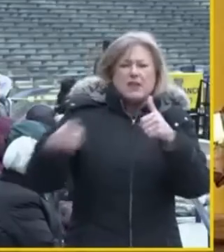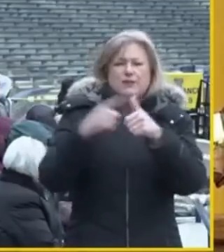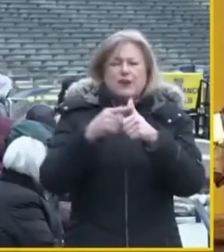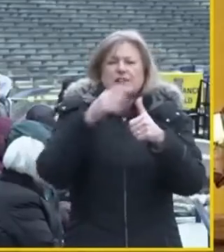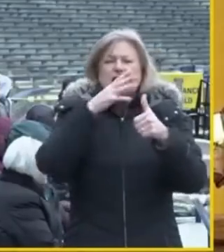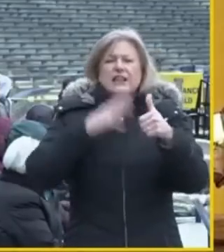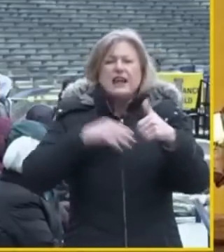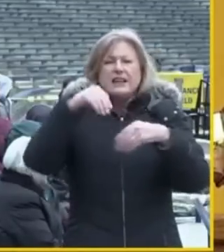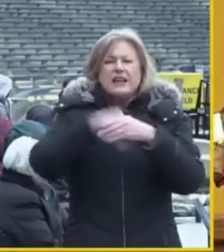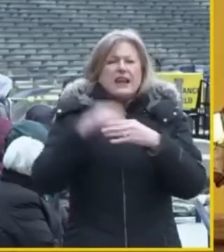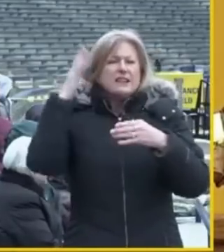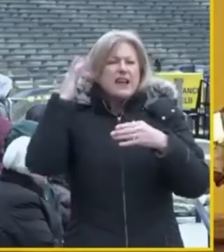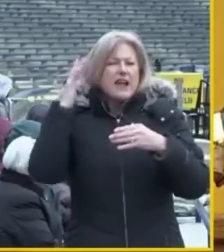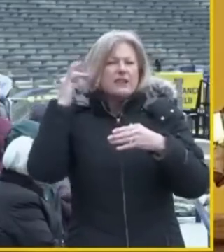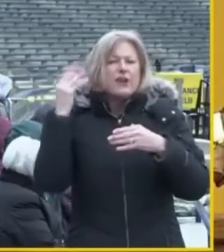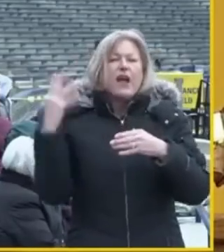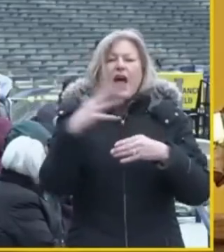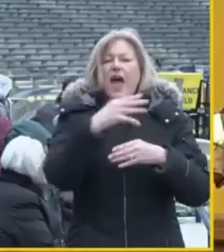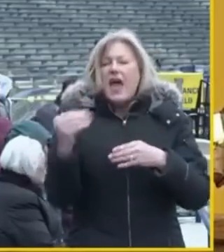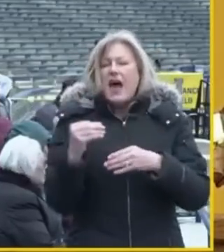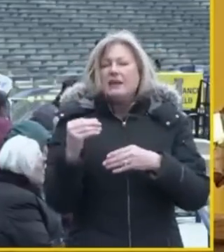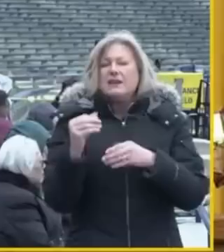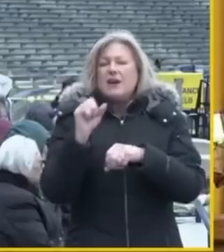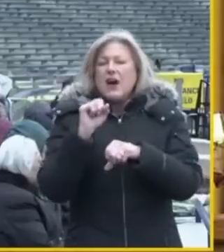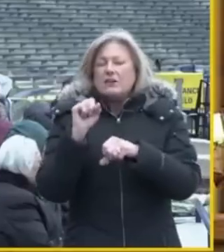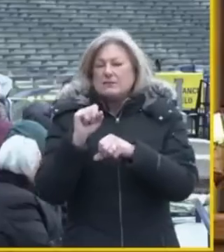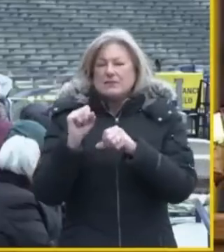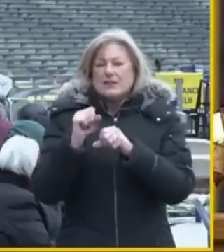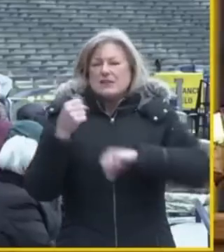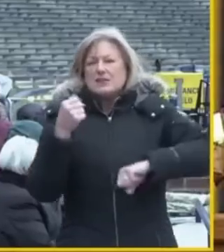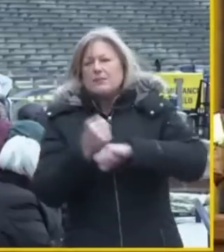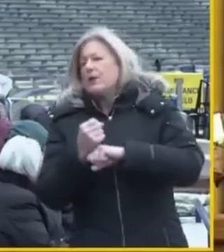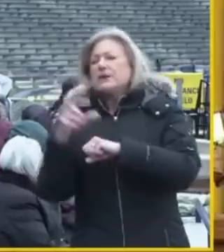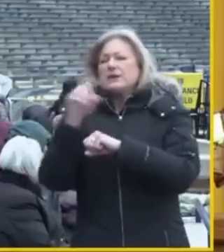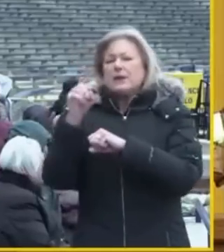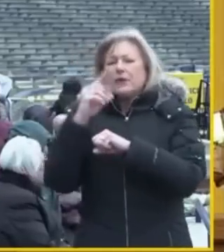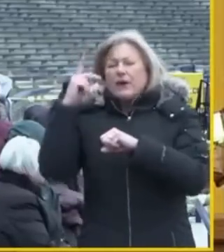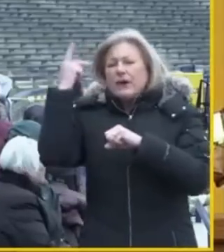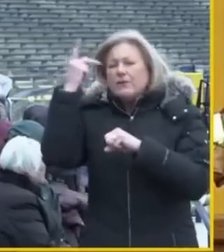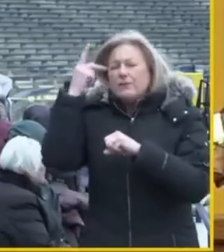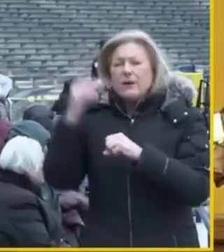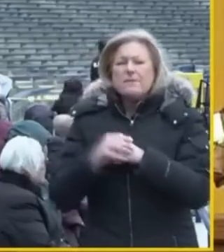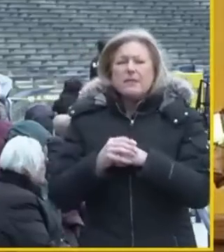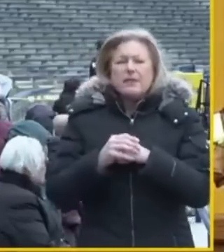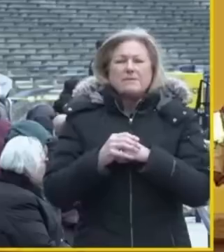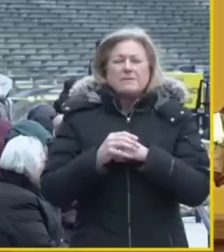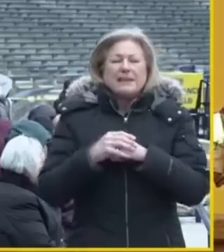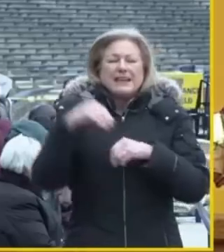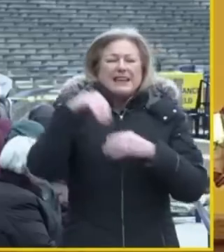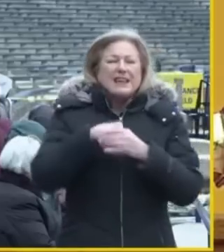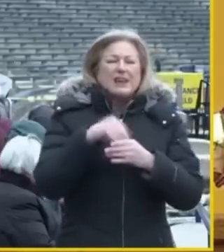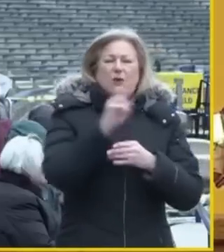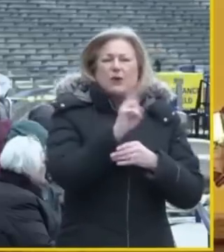and be a Democrat and serve in a Republican administration. I was sure I would be ruining everything